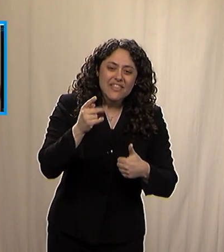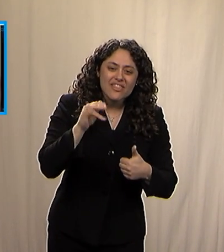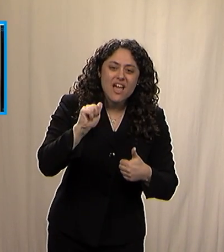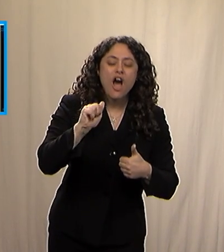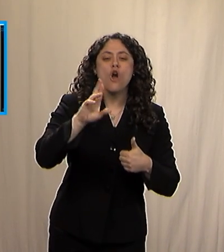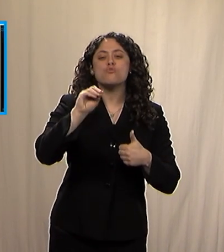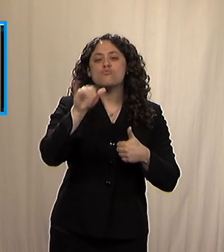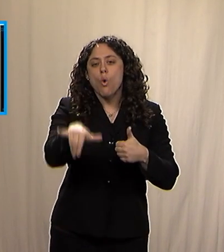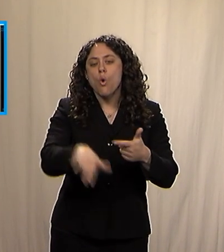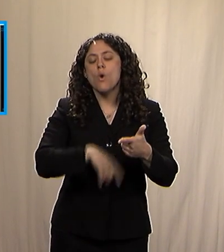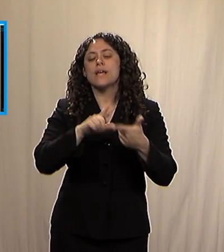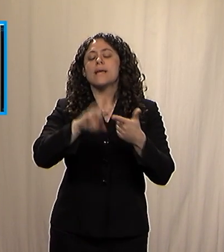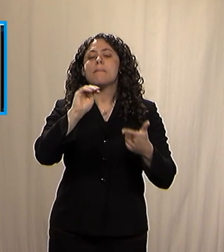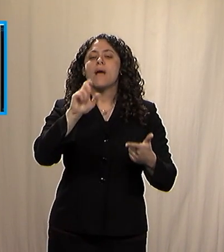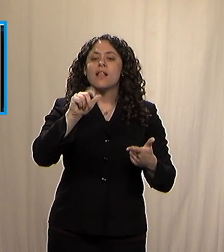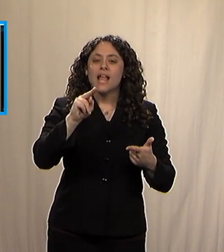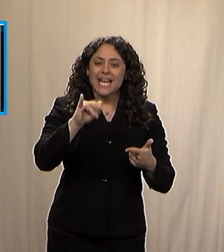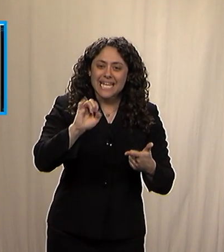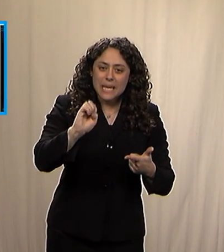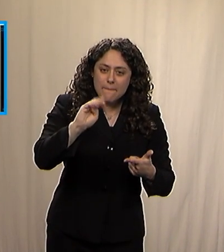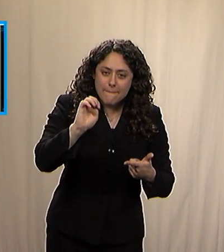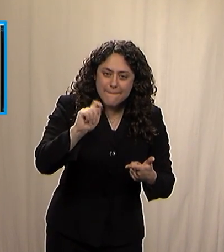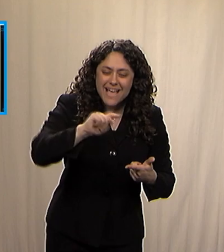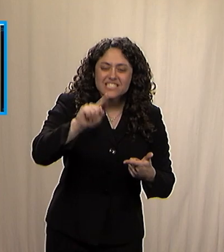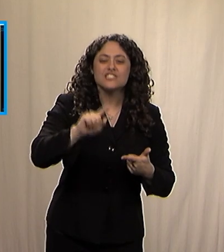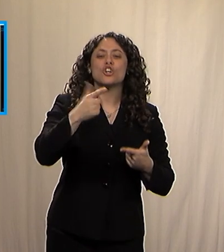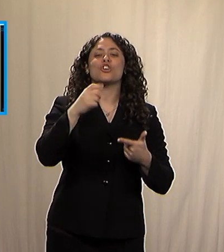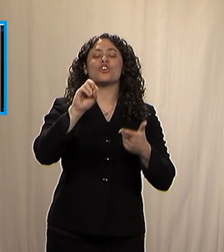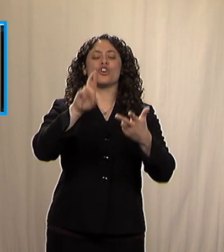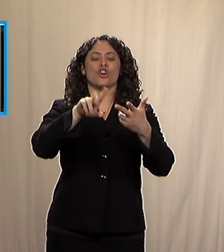and try to reframe what was said there,